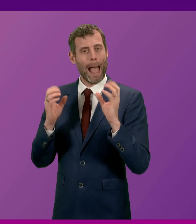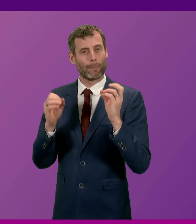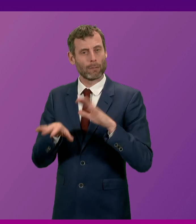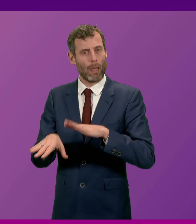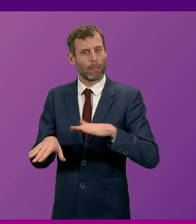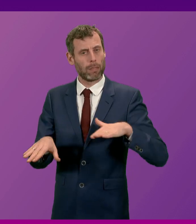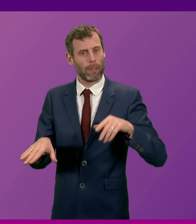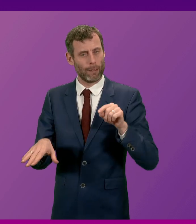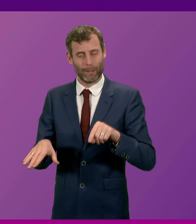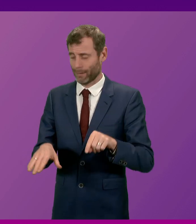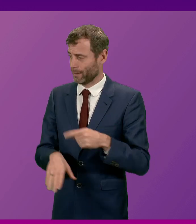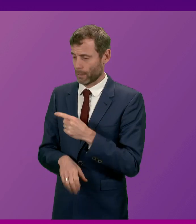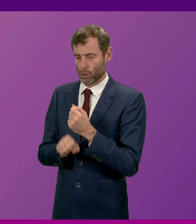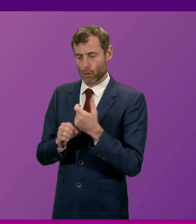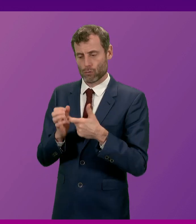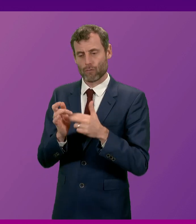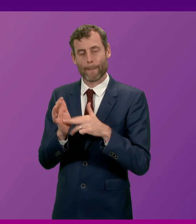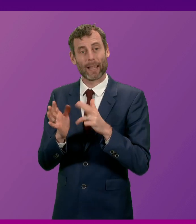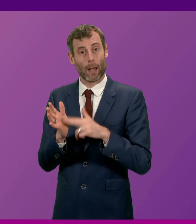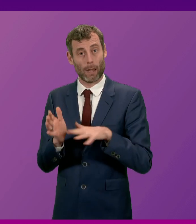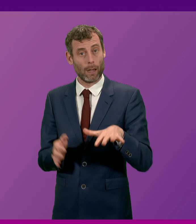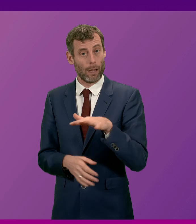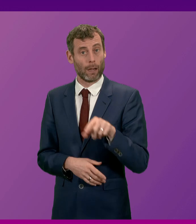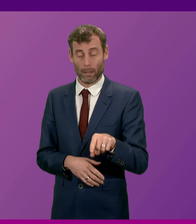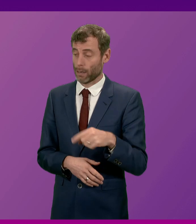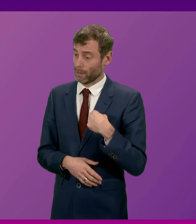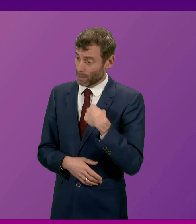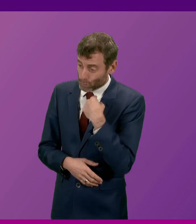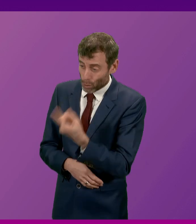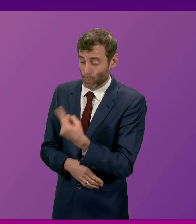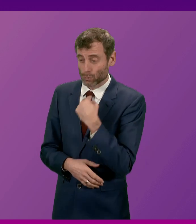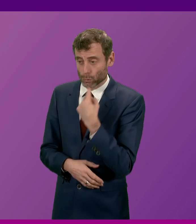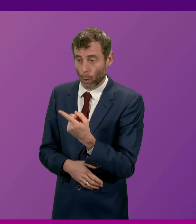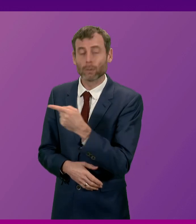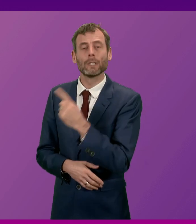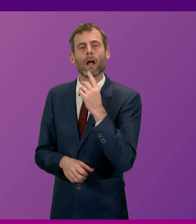and I have been assured by the SNP Government that action is being taken to address it. However,